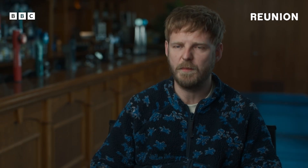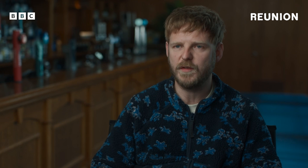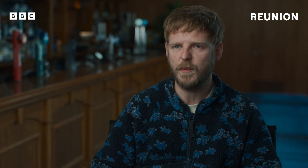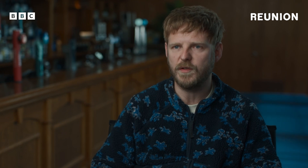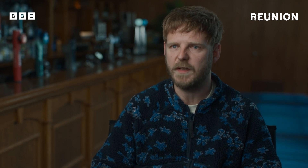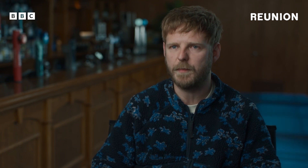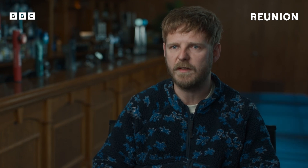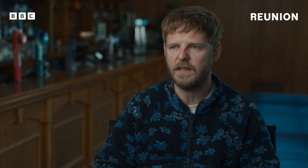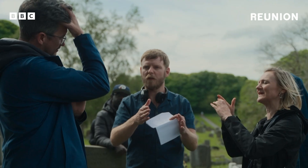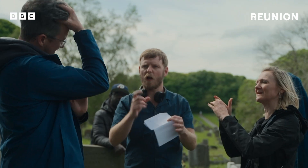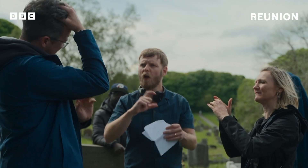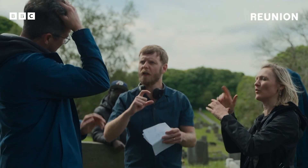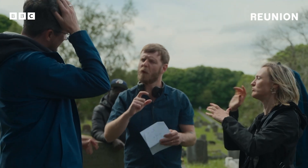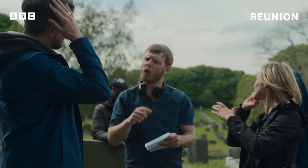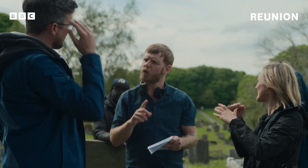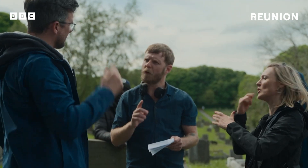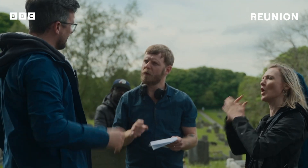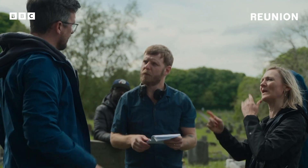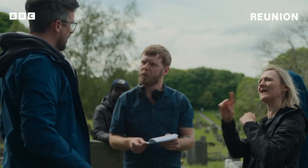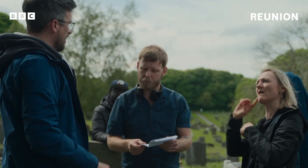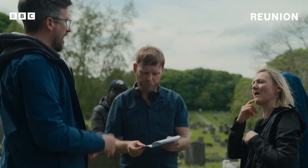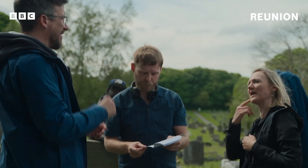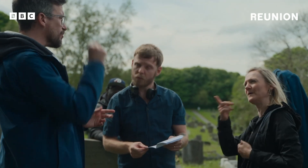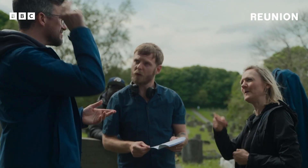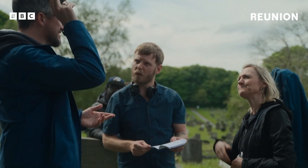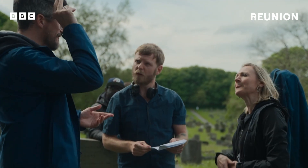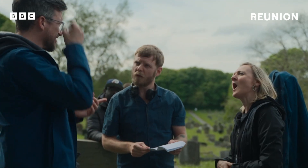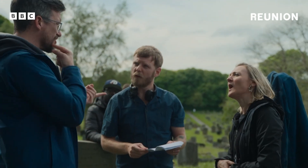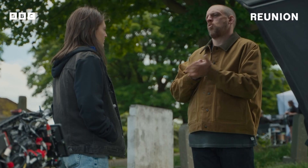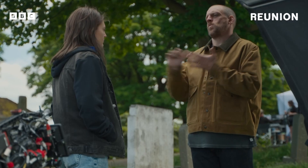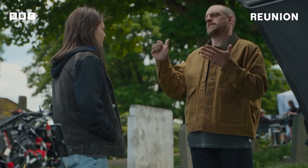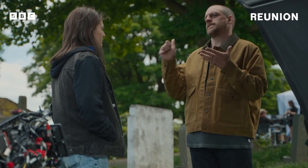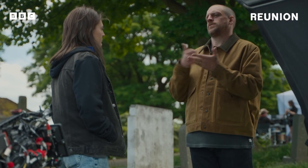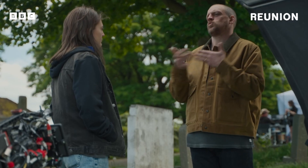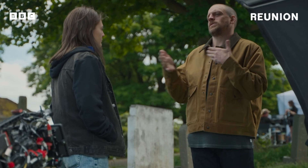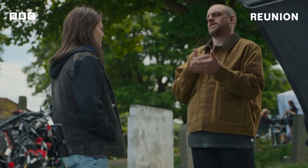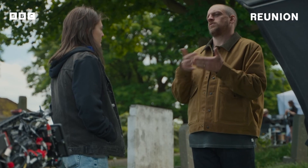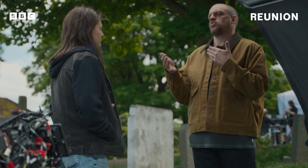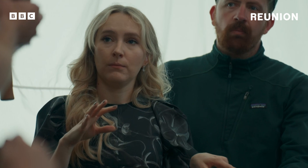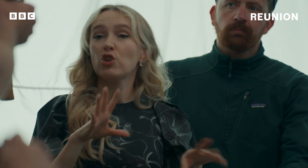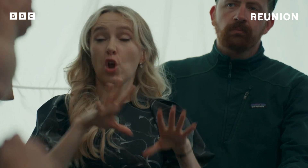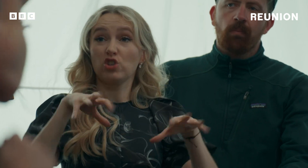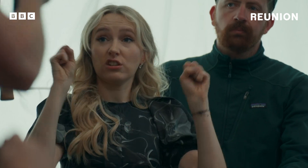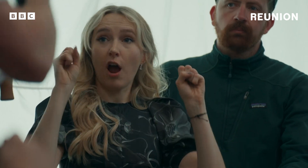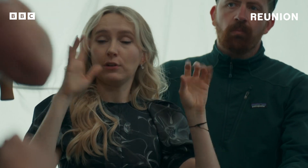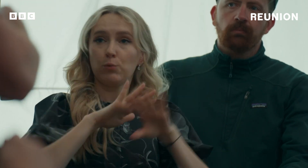that's most important to me, personally. I feel, like, not only are we telling a story, you know, with a deaf protagonist and deaf cast members,